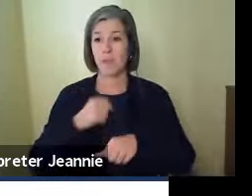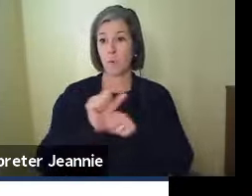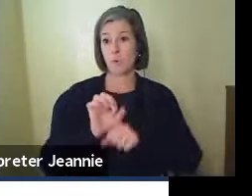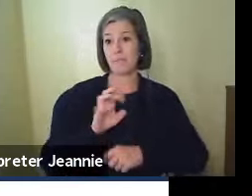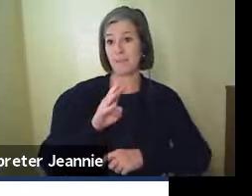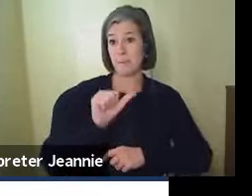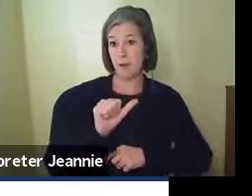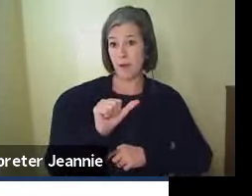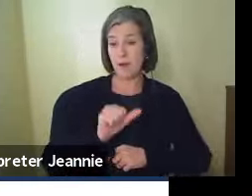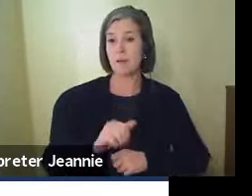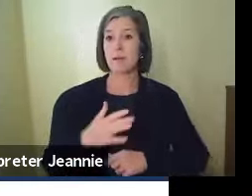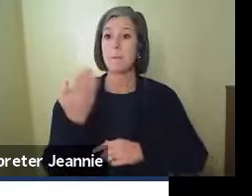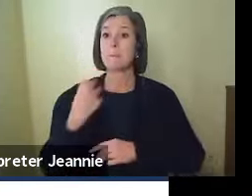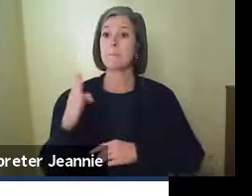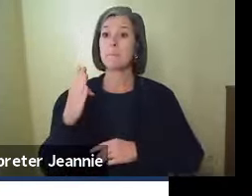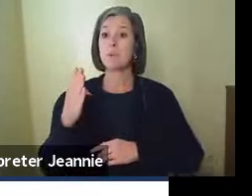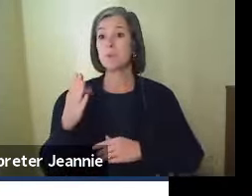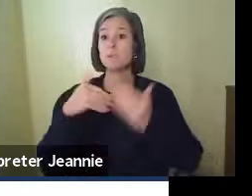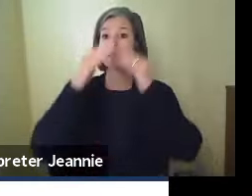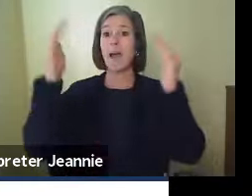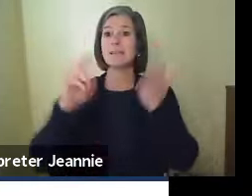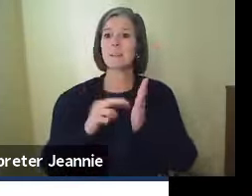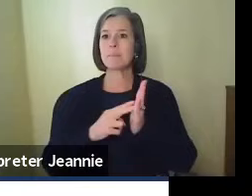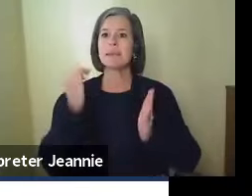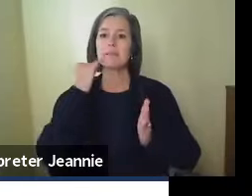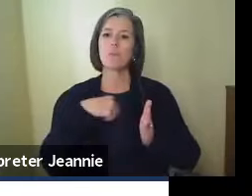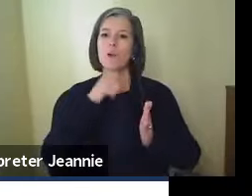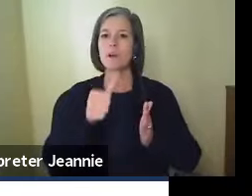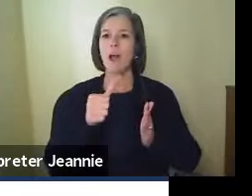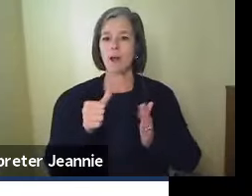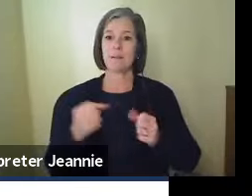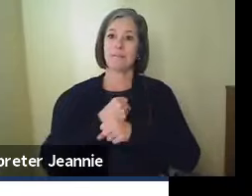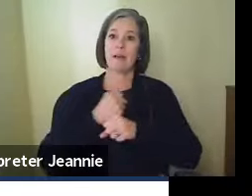My blue skies job when we aren't fighting a pandemic is to manage the